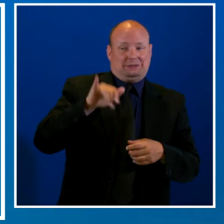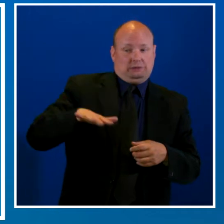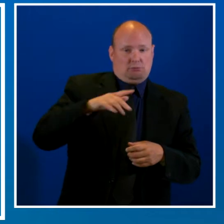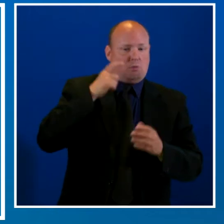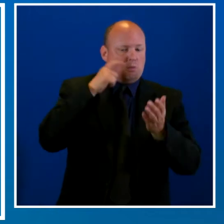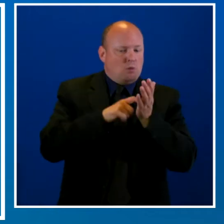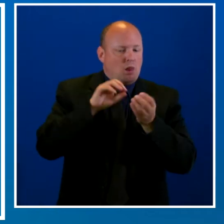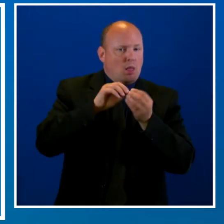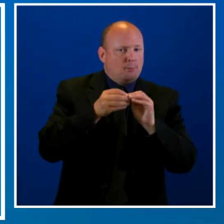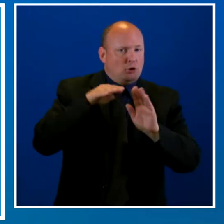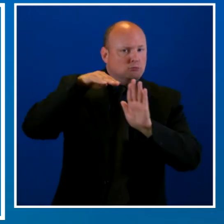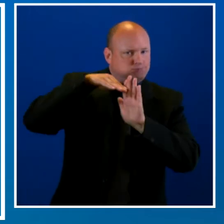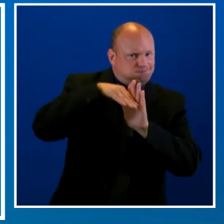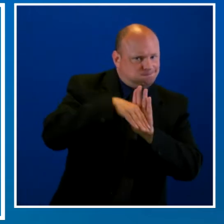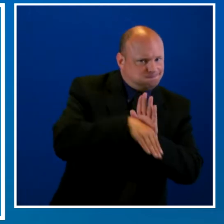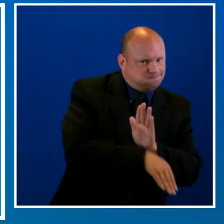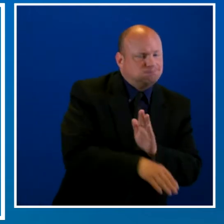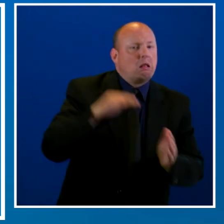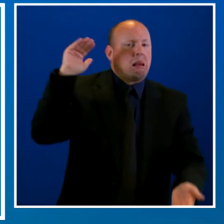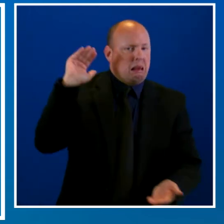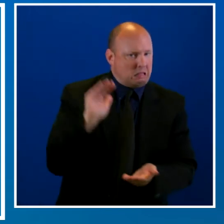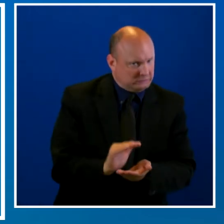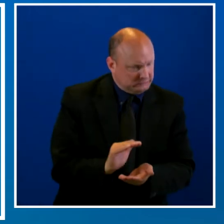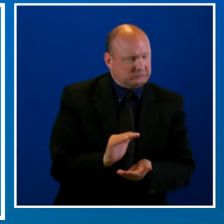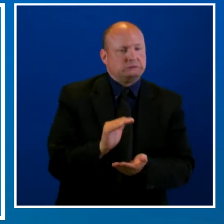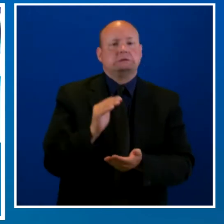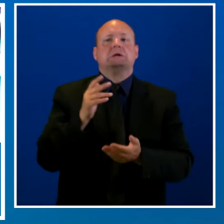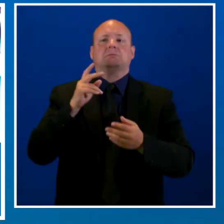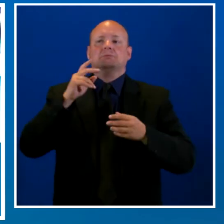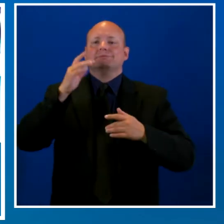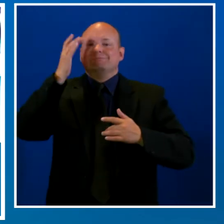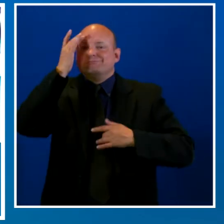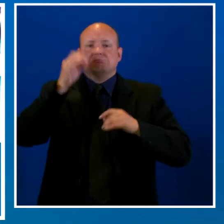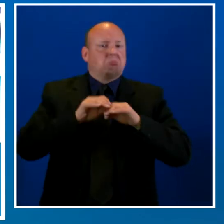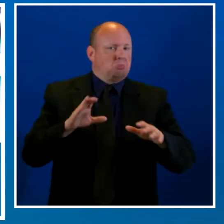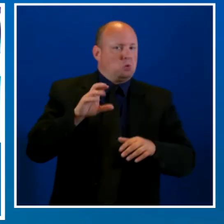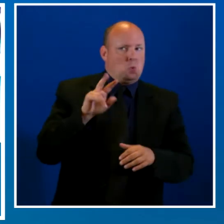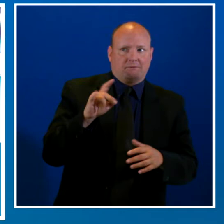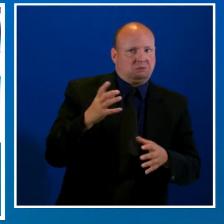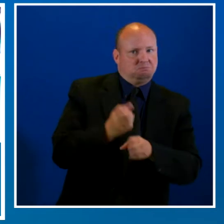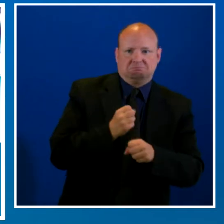week. And our vaccination rate is increasing, albeit slowly,